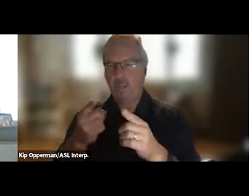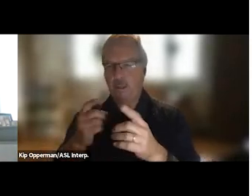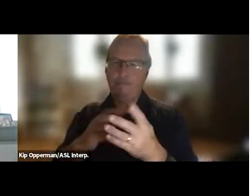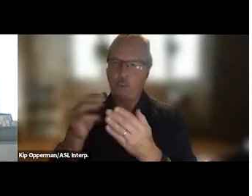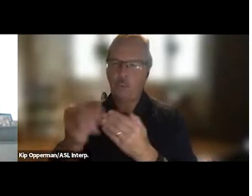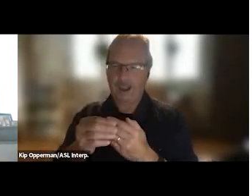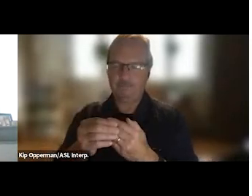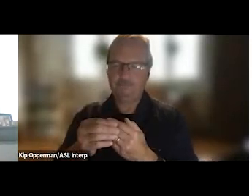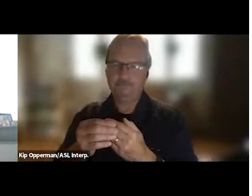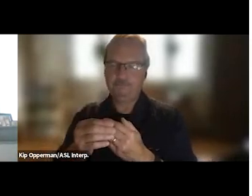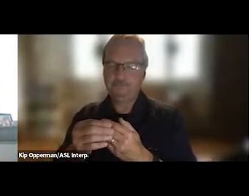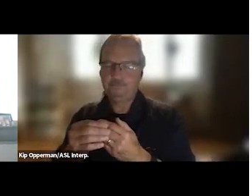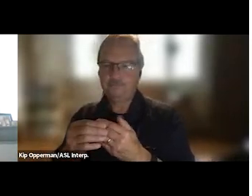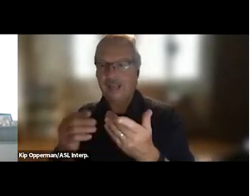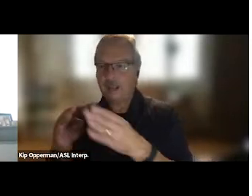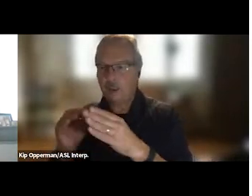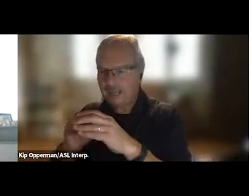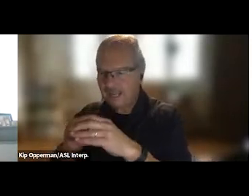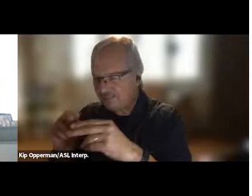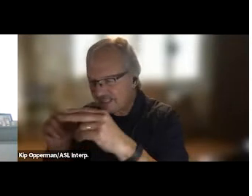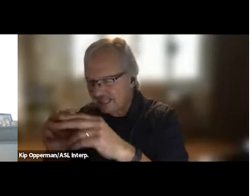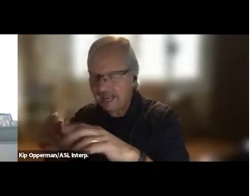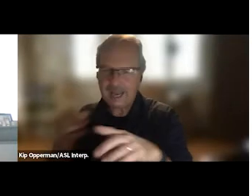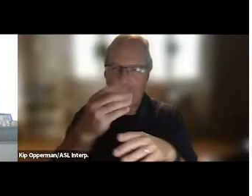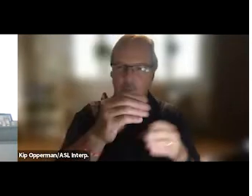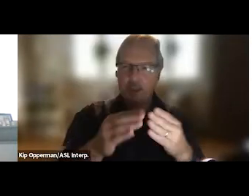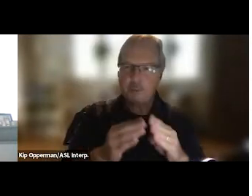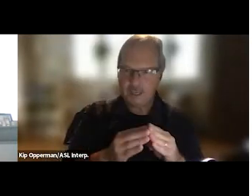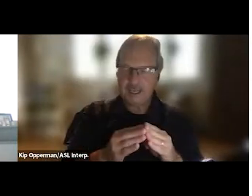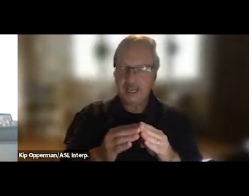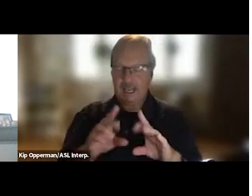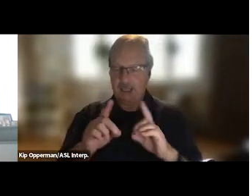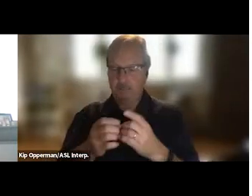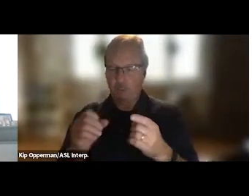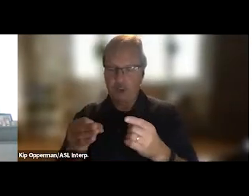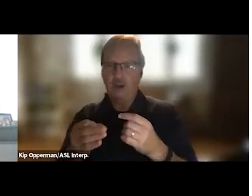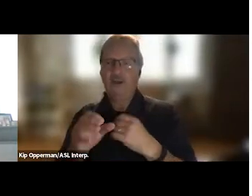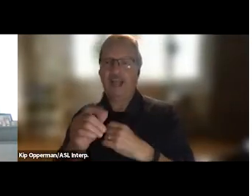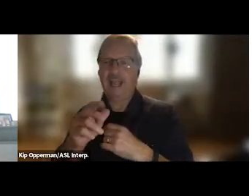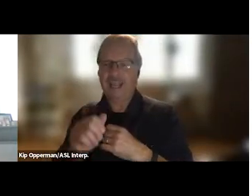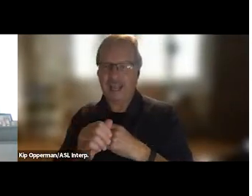and our partners in the community. The Camden County Department of Corrections can administer all the medication it needs to